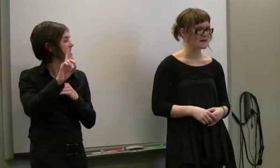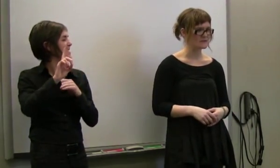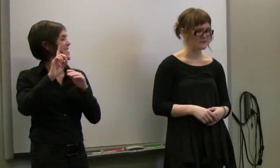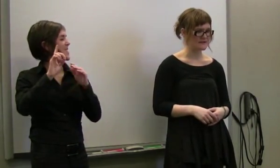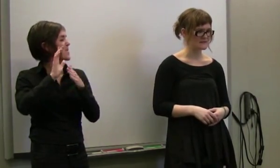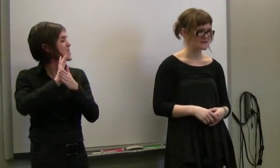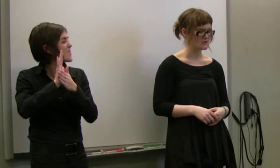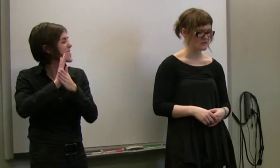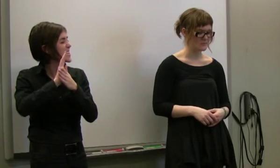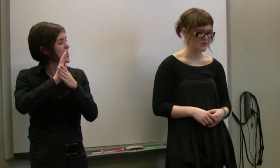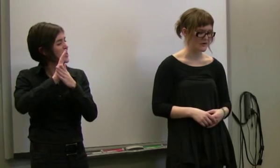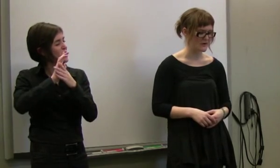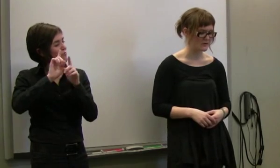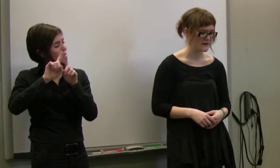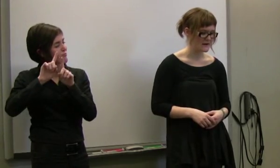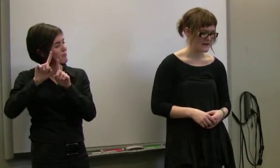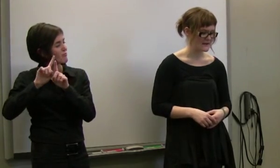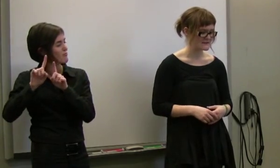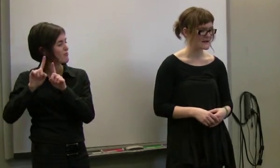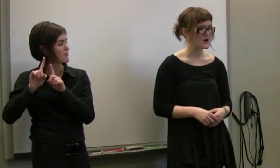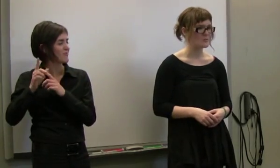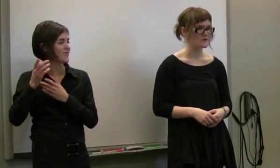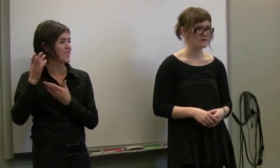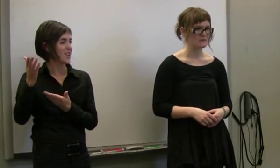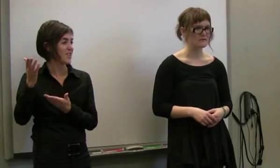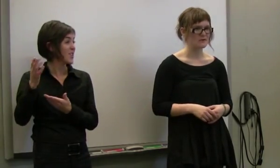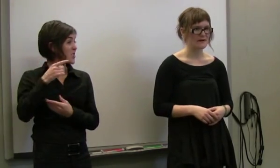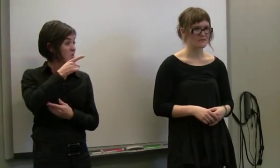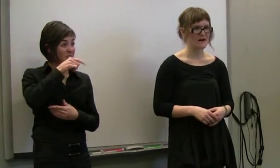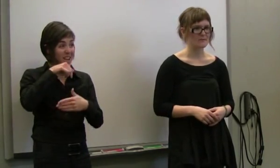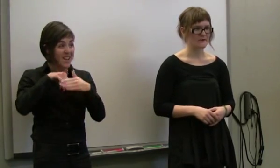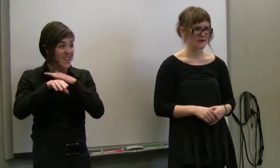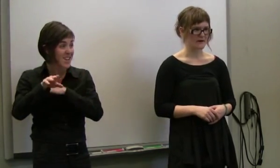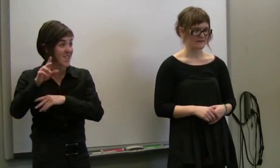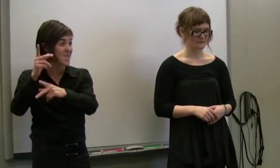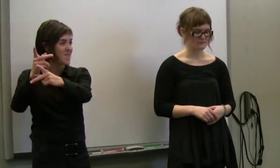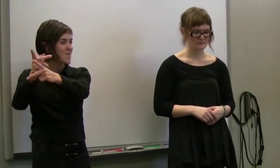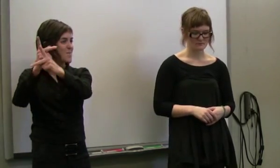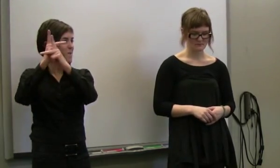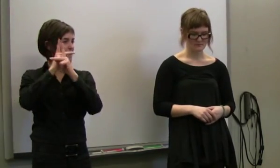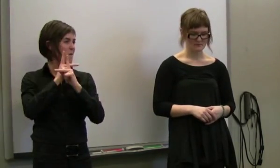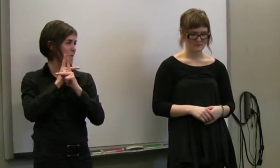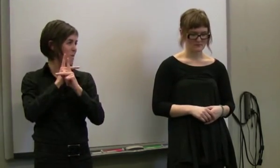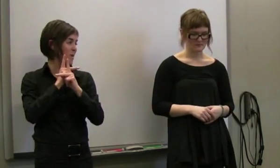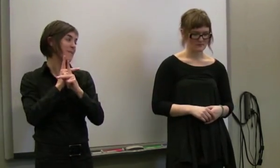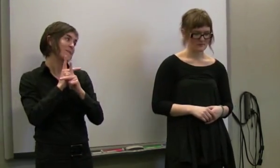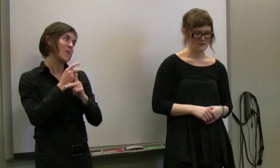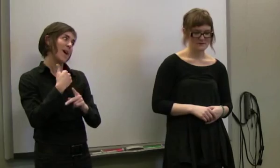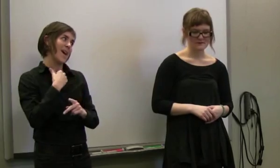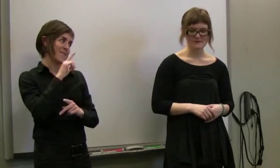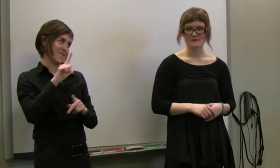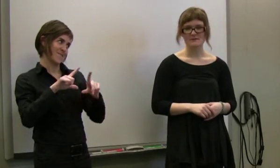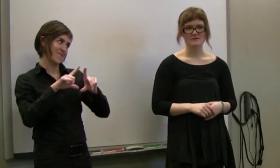CDs, movies and more for you to borrow if you have a library card.